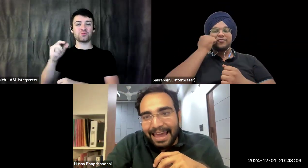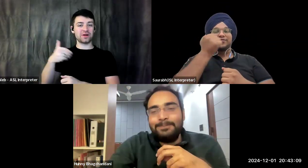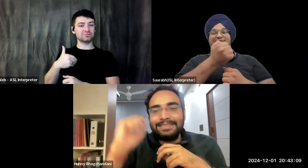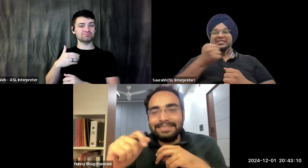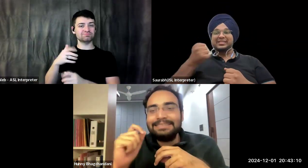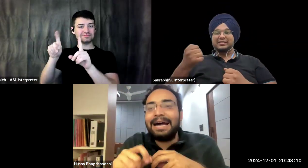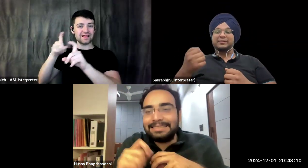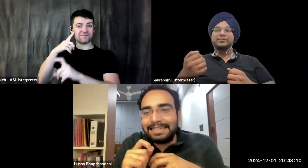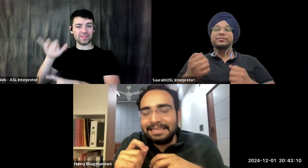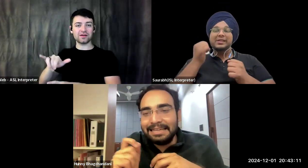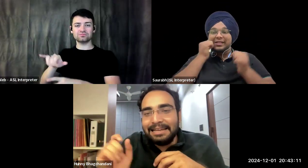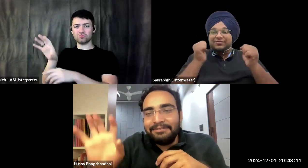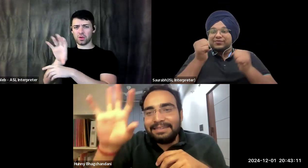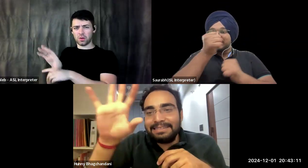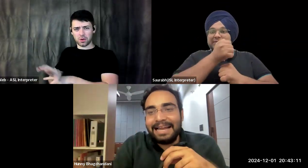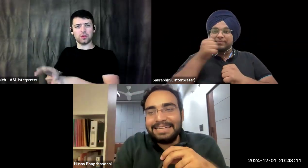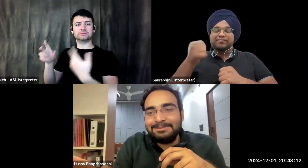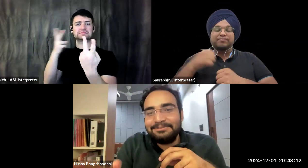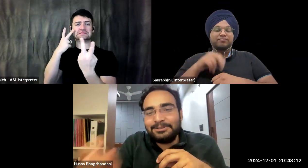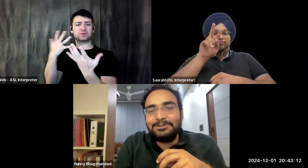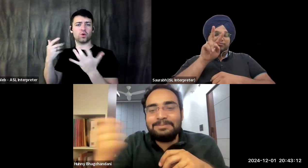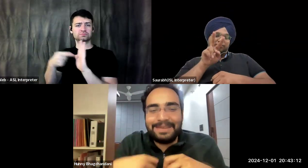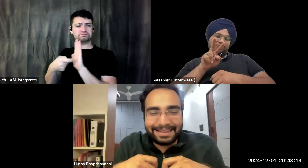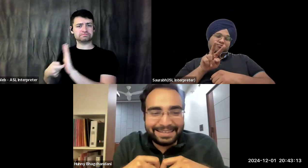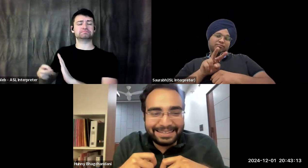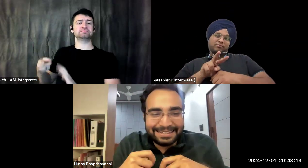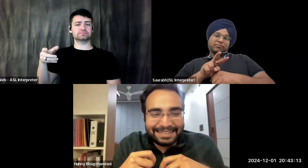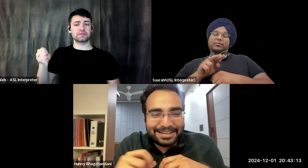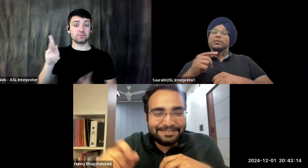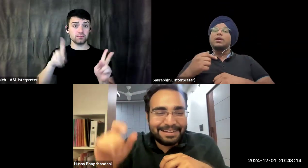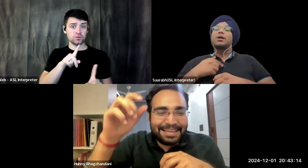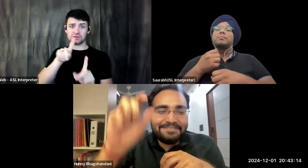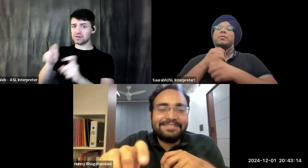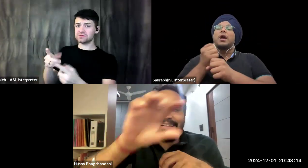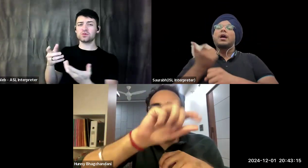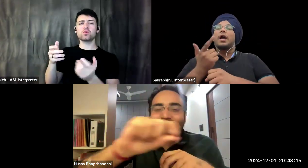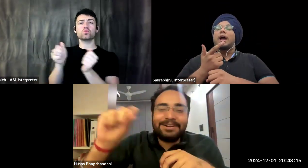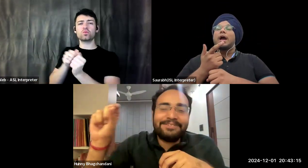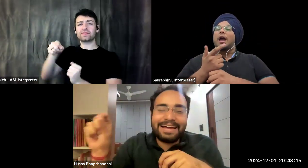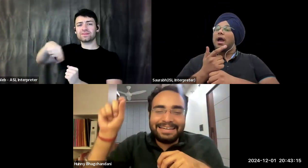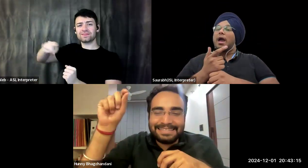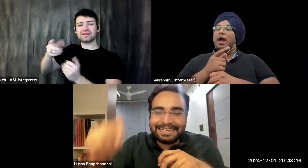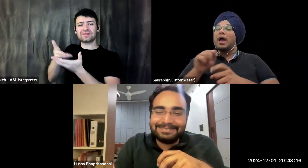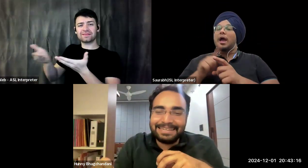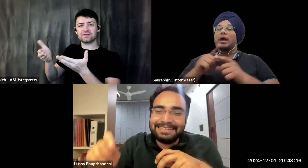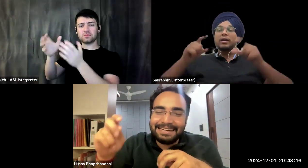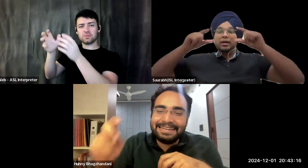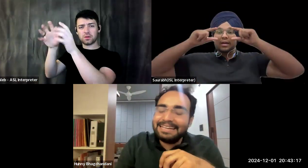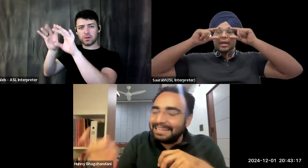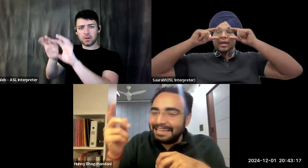And person is asking with these items what should I make? [Saurabh speaking] Correct. [Hunny speaking] So it will give couple of list items and then